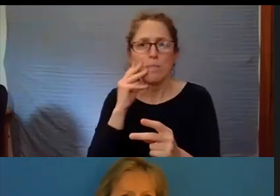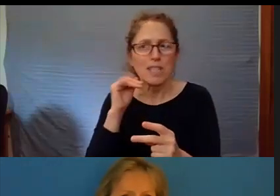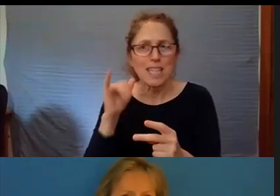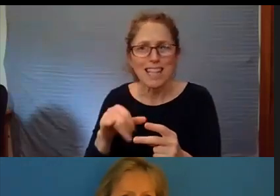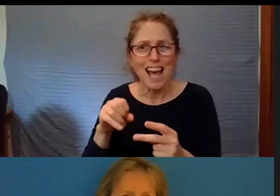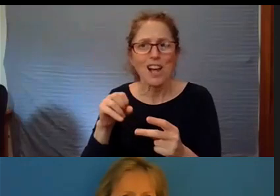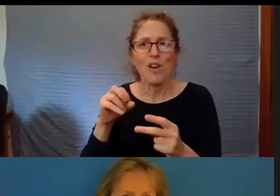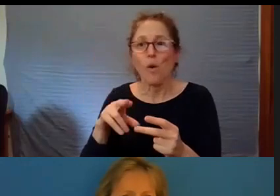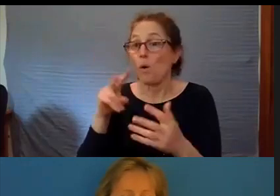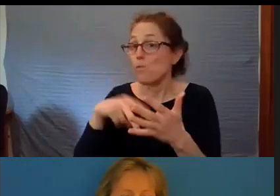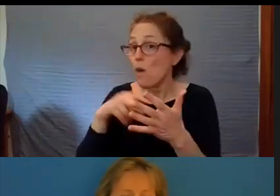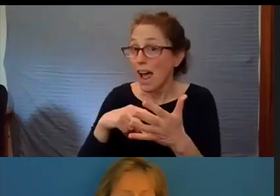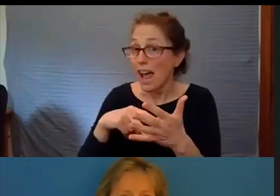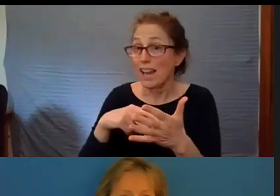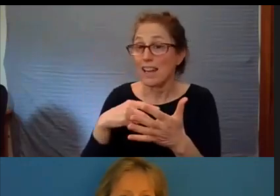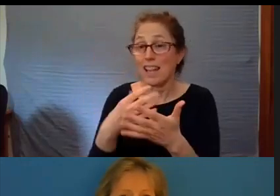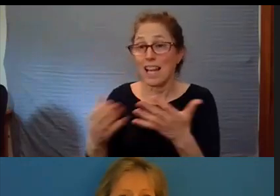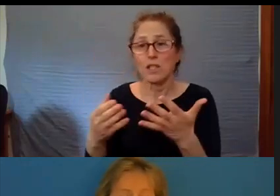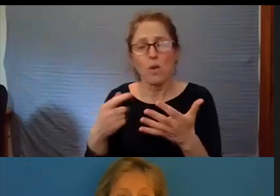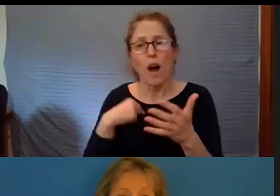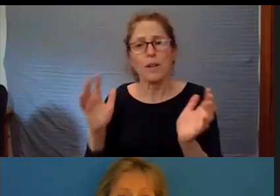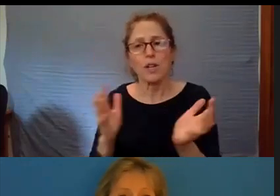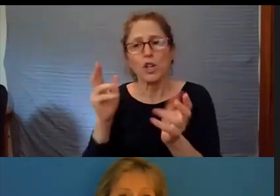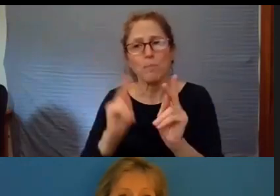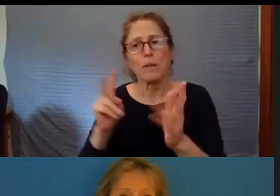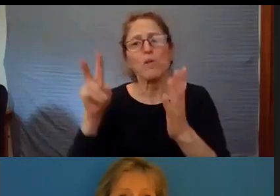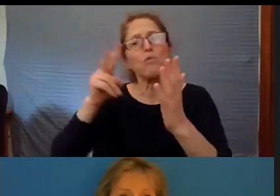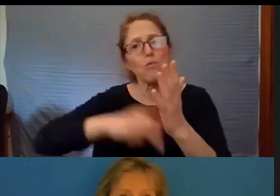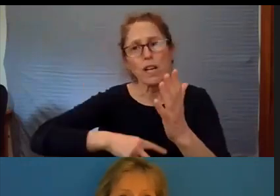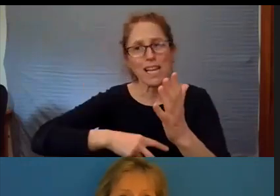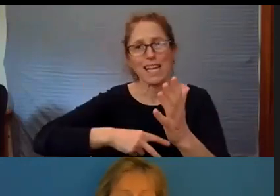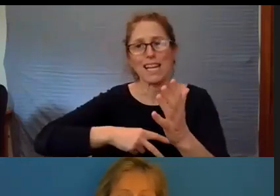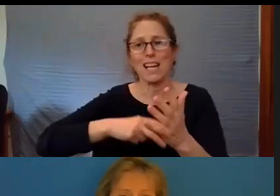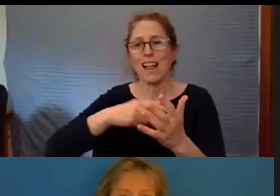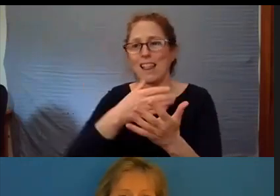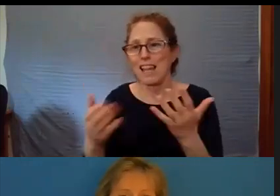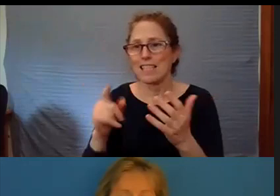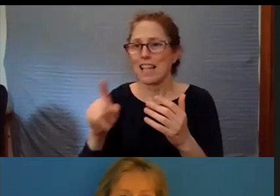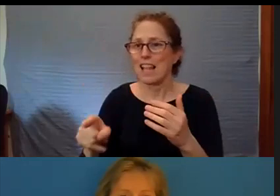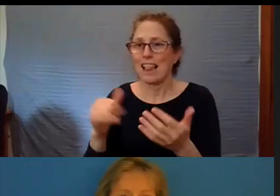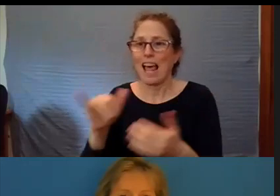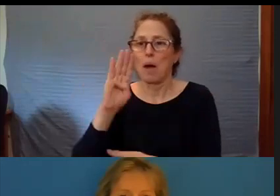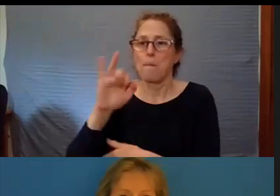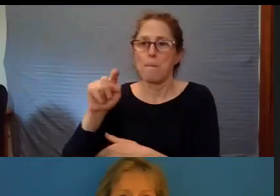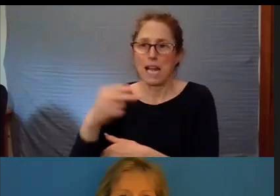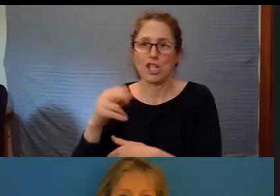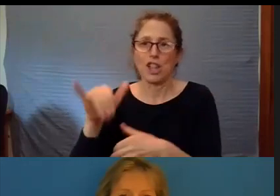read publications, like Bitch or Wear Your Voice that I know are really committed to giving the space to